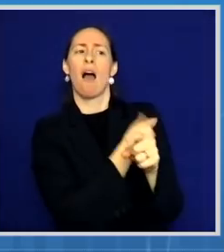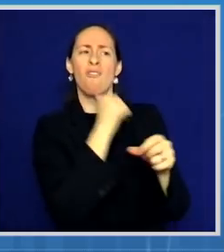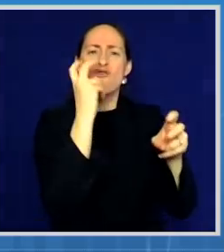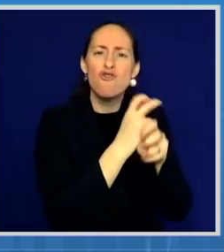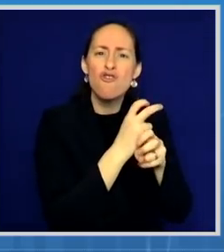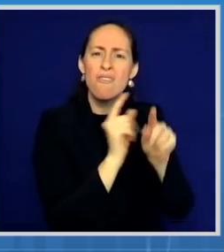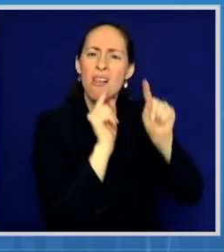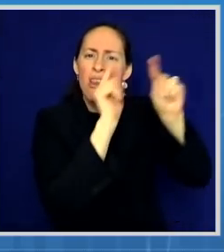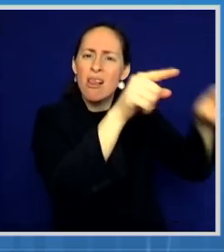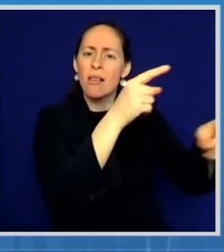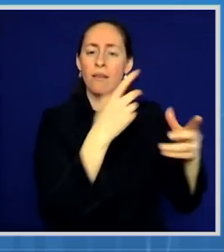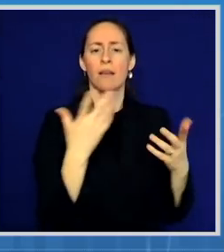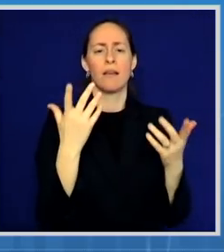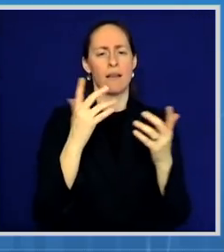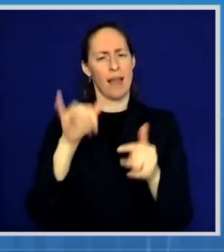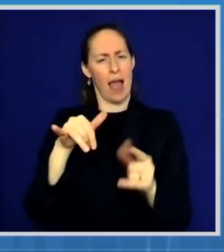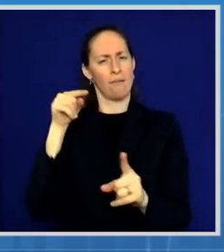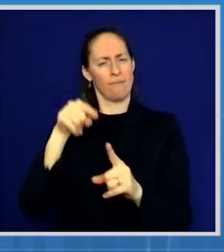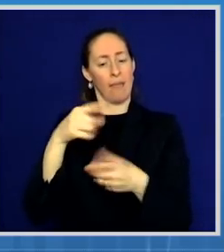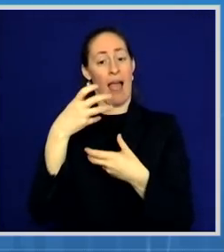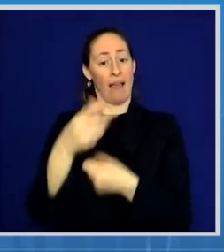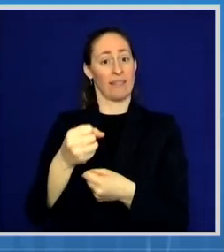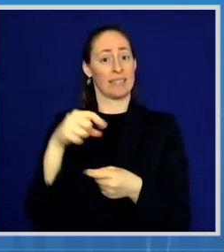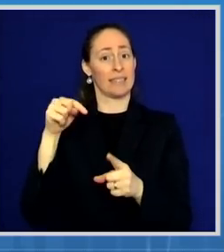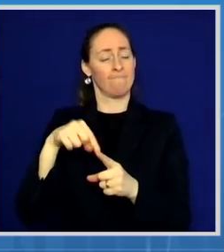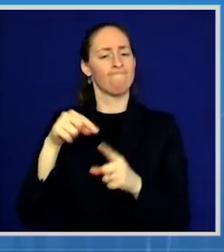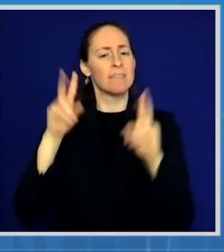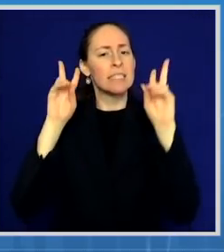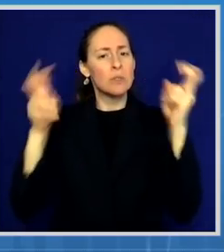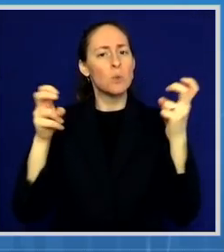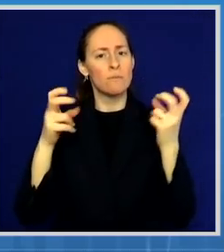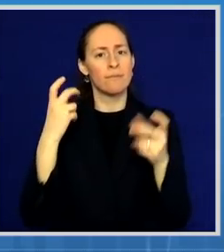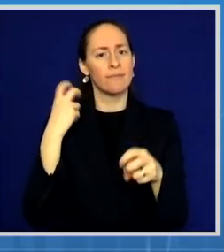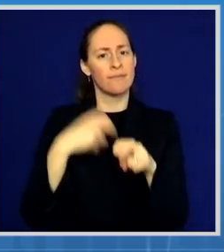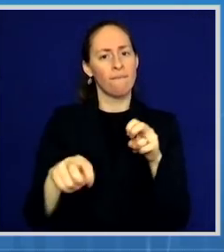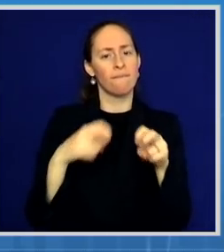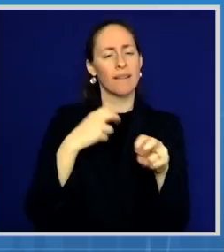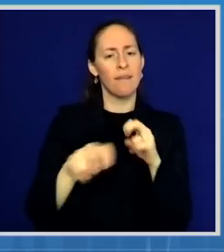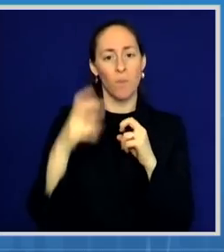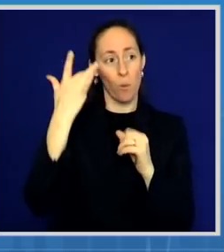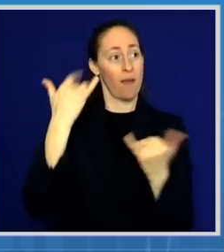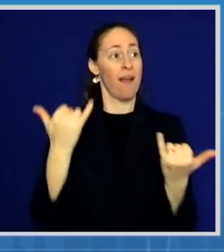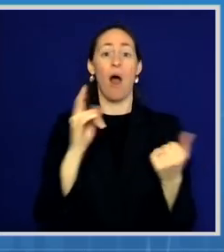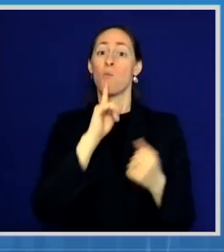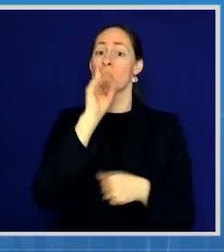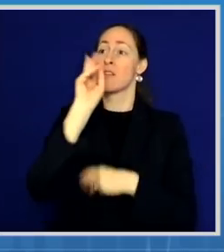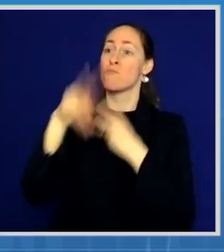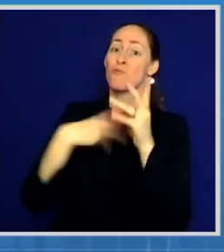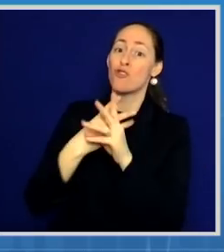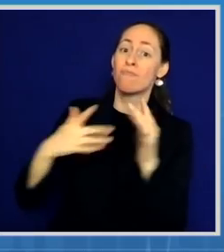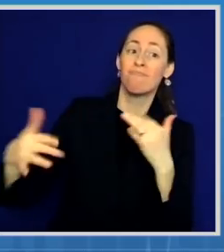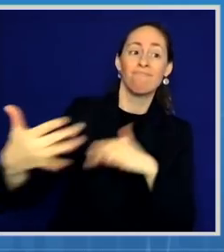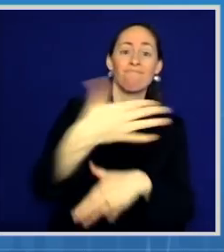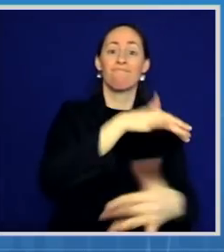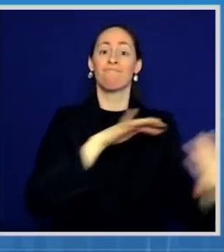but there are two realities that remain true. First, the surveys and studies continue to show us that since the winter,